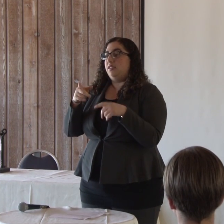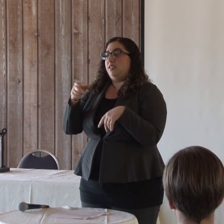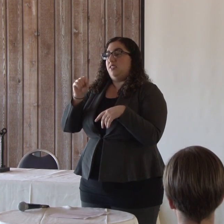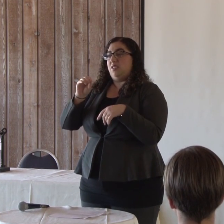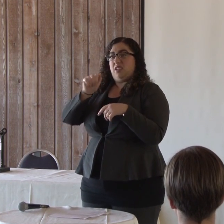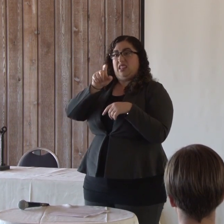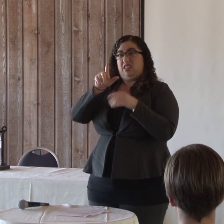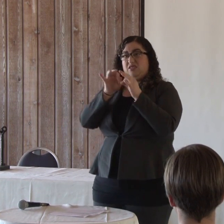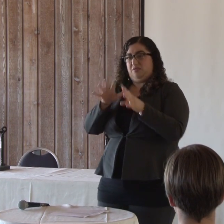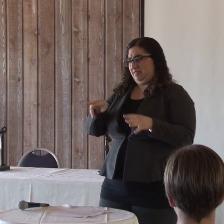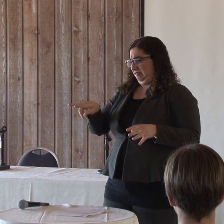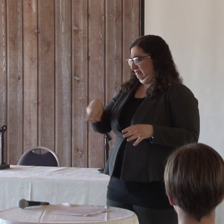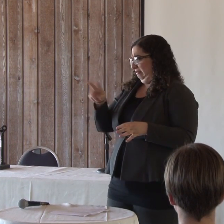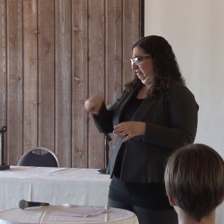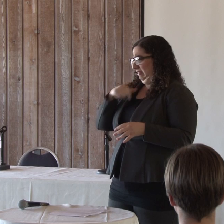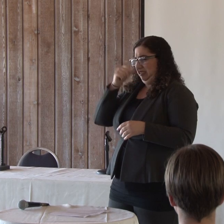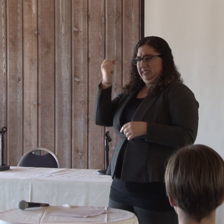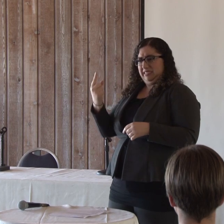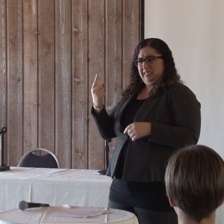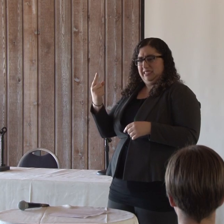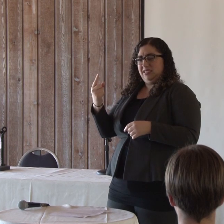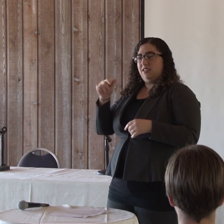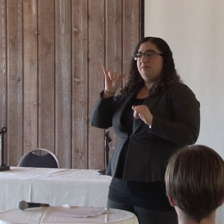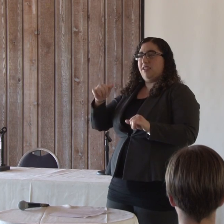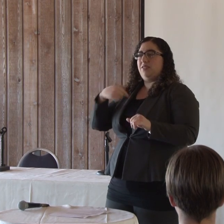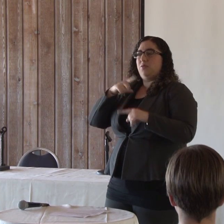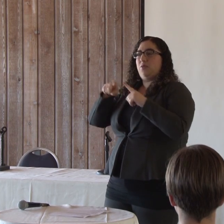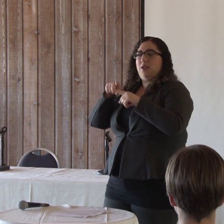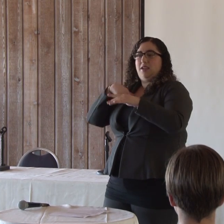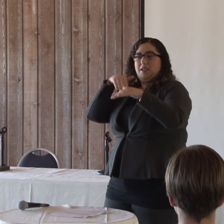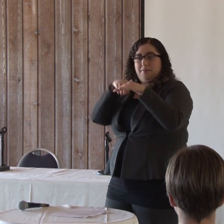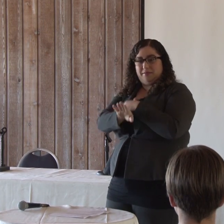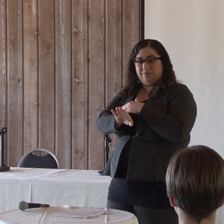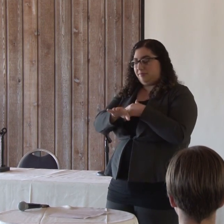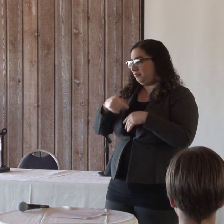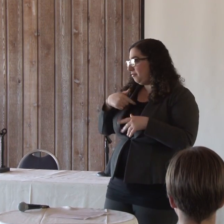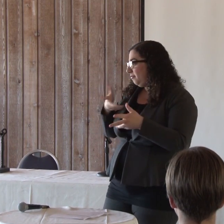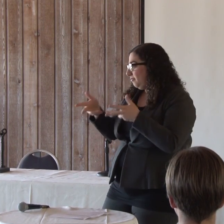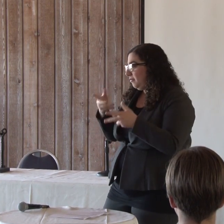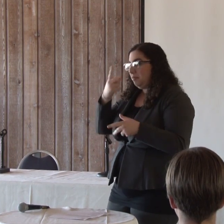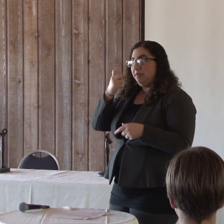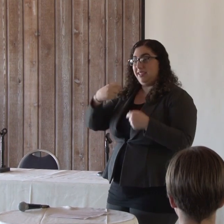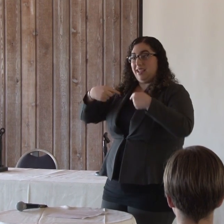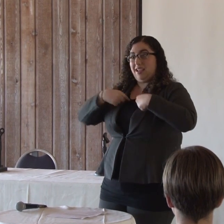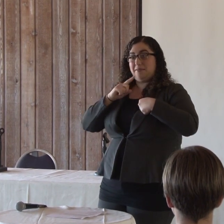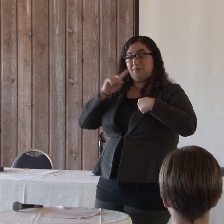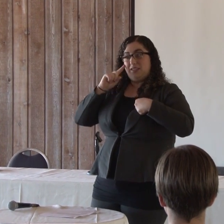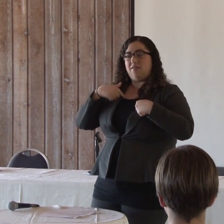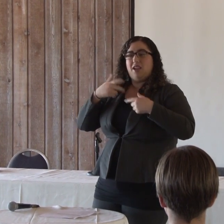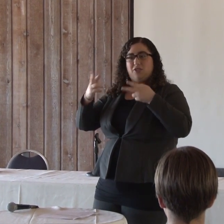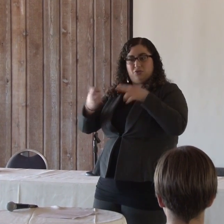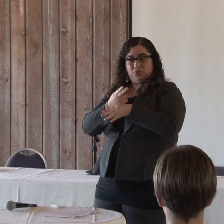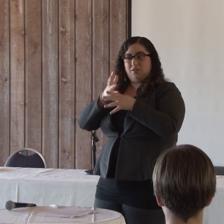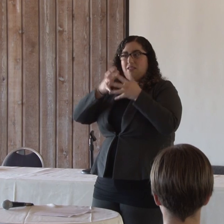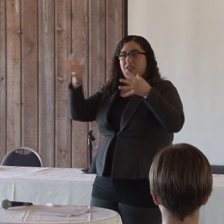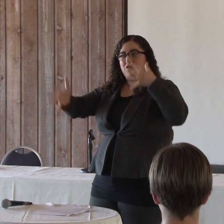exposed to education. And may have a lack of language. And so even though they have a hearing interpreter sometimes